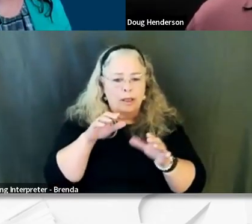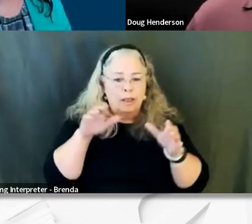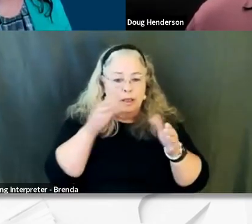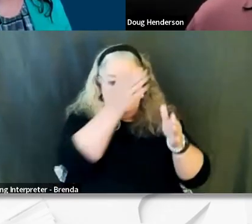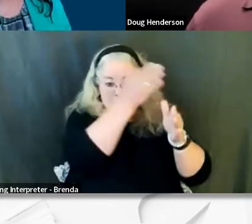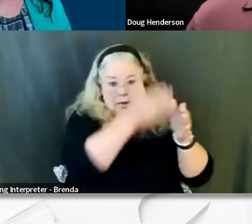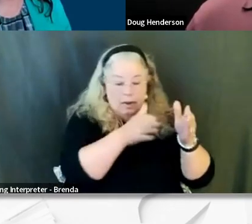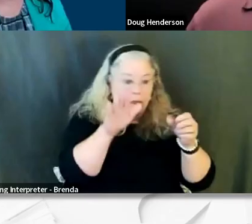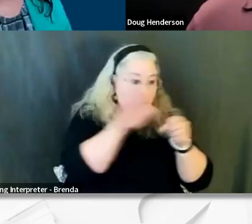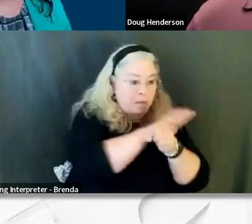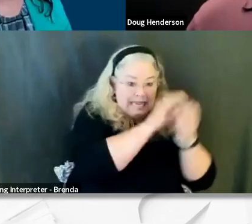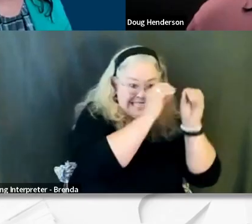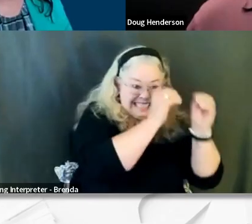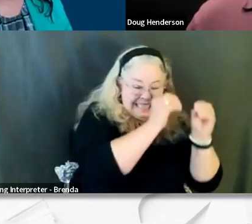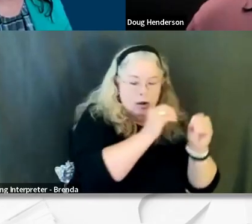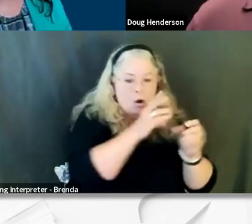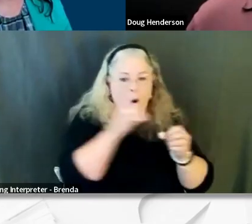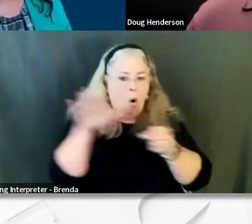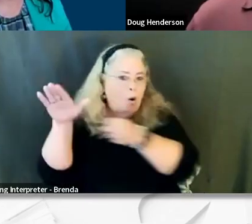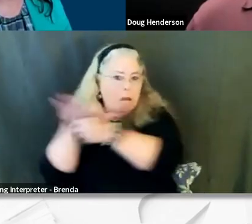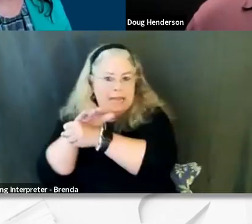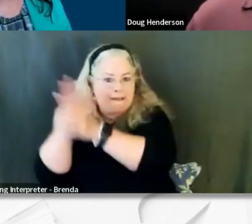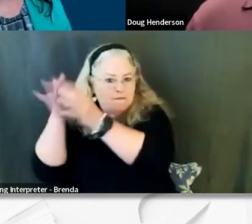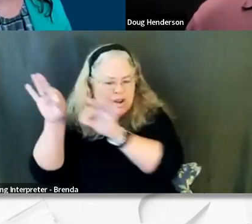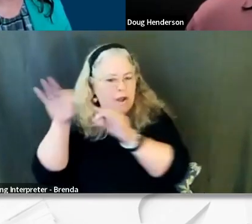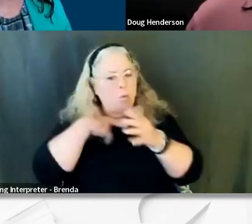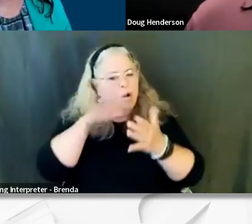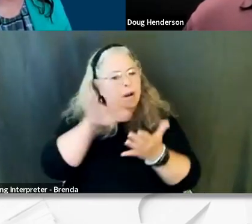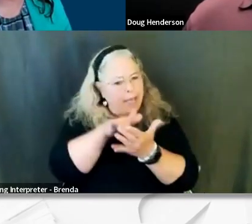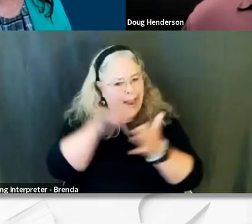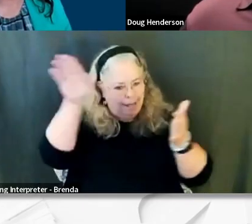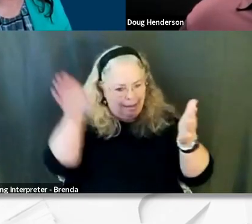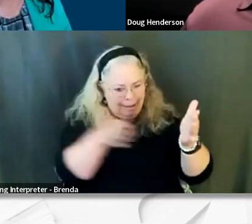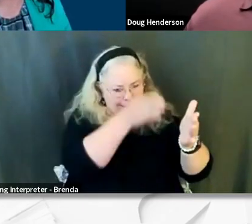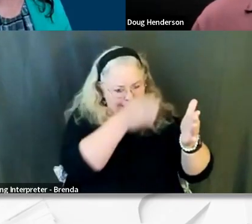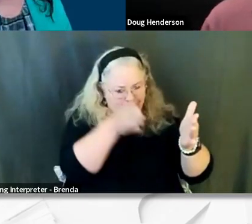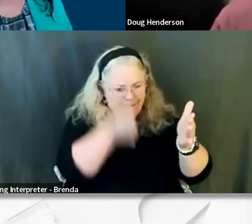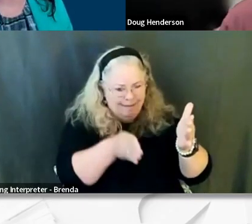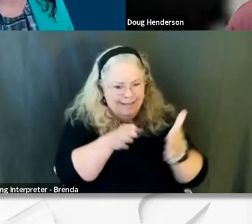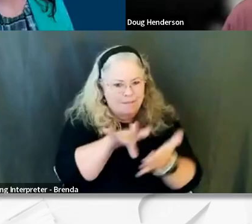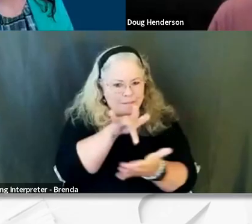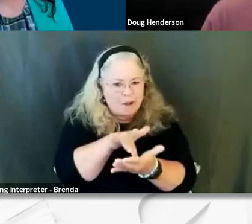and not the complete freedom and and and chaos. Lillie Moffett: That's awesome. Yeah thank you